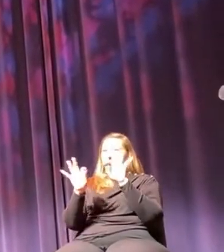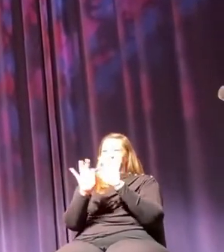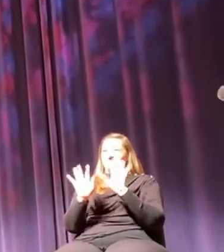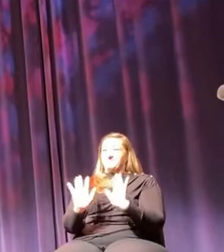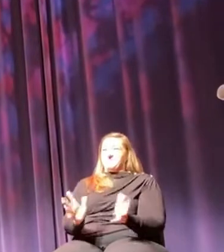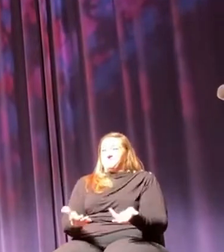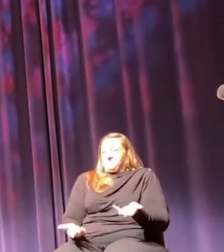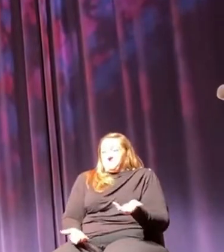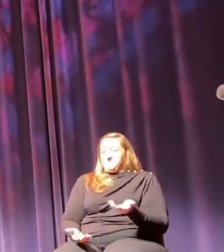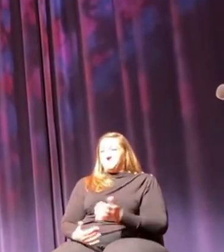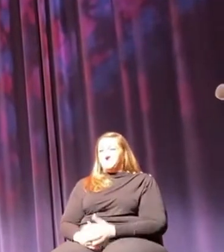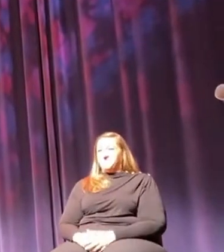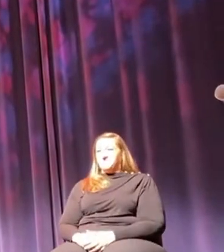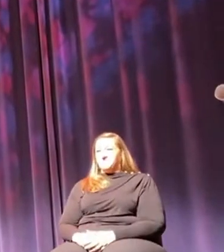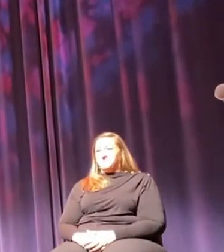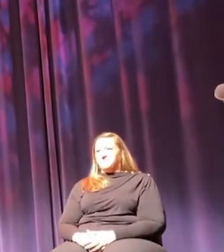I soak their rinds in honey.